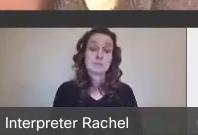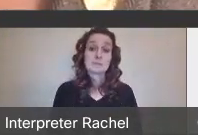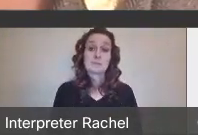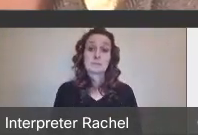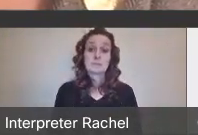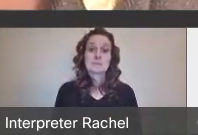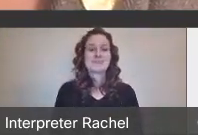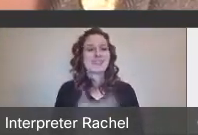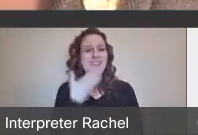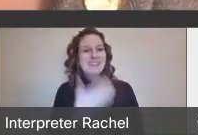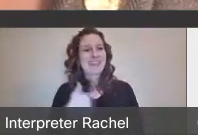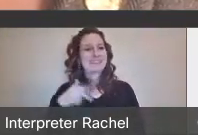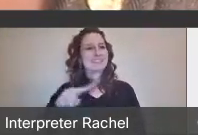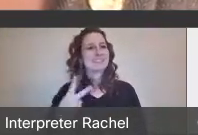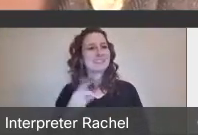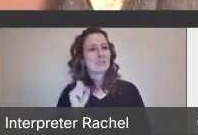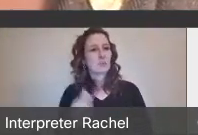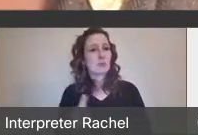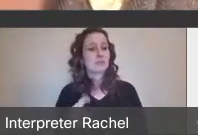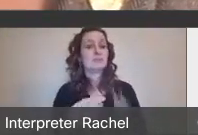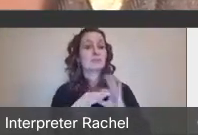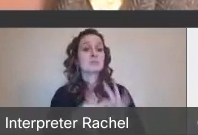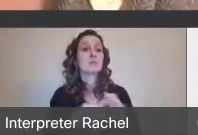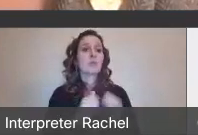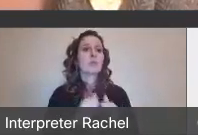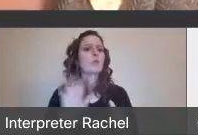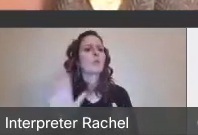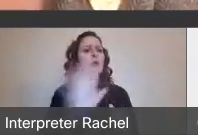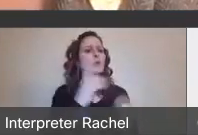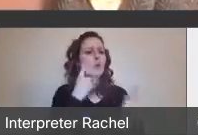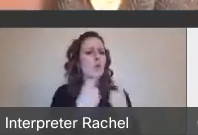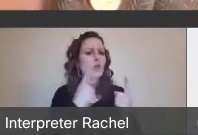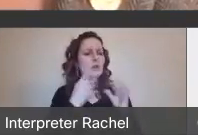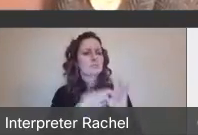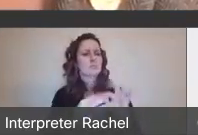[Staff] Thanks and the second question is: "what are your thoughts on the Governor's announcement about